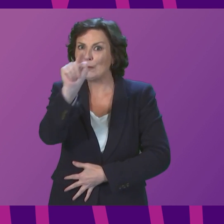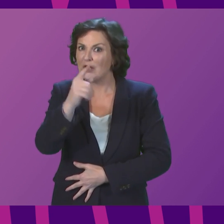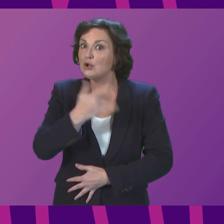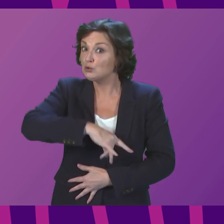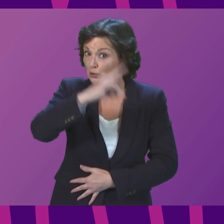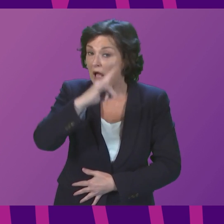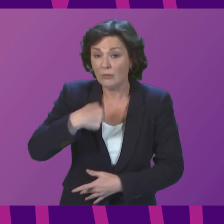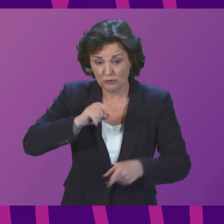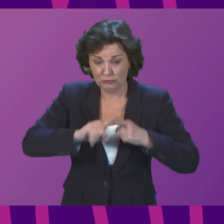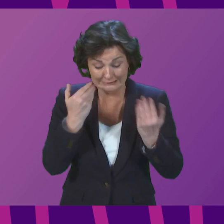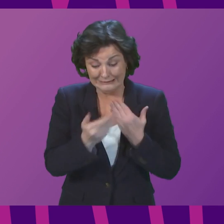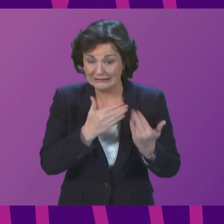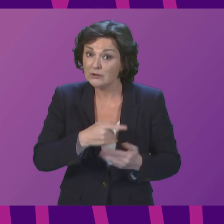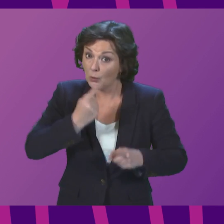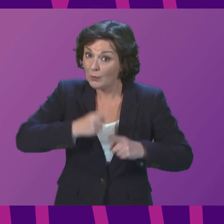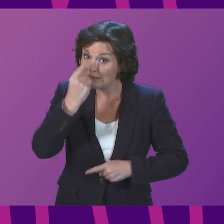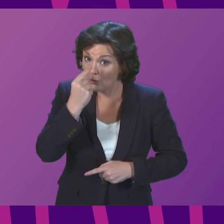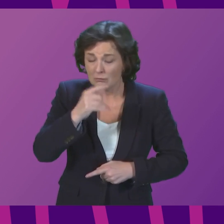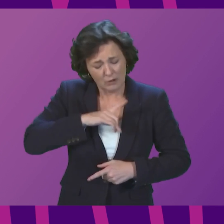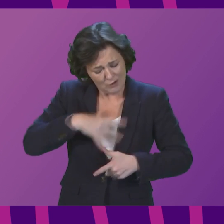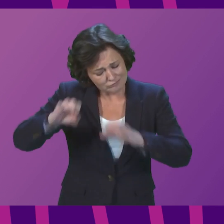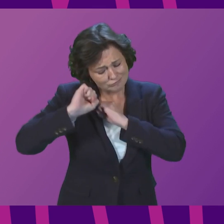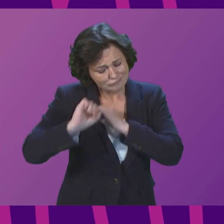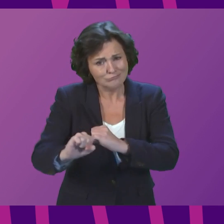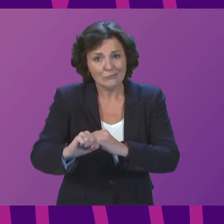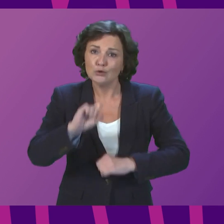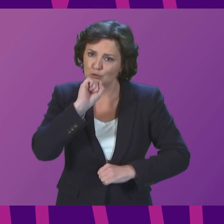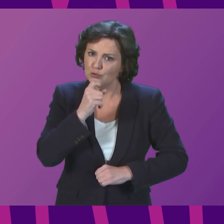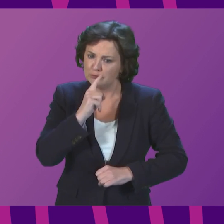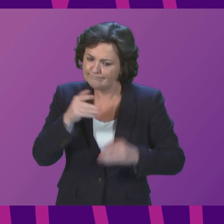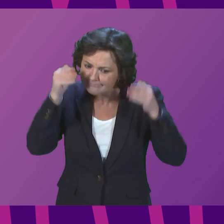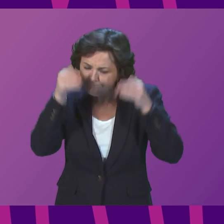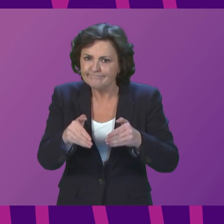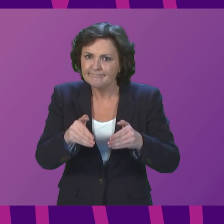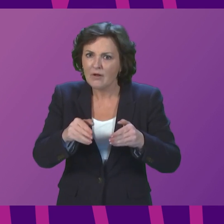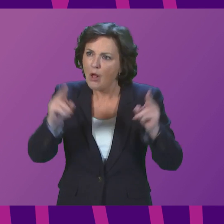Of course, the commitment to low-emission zones in the four largest cities is an important part of that.